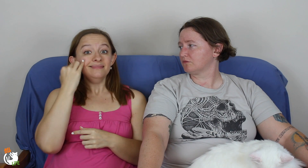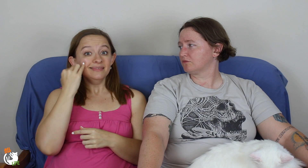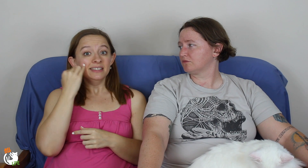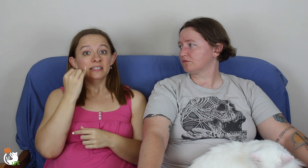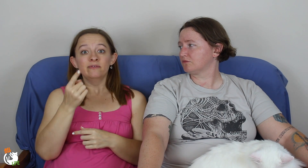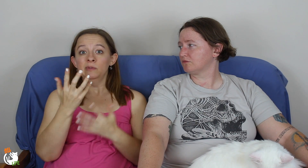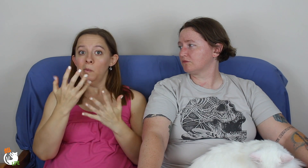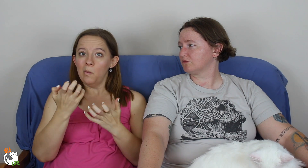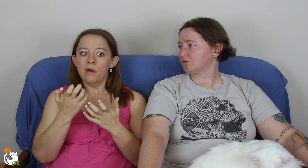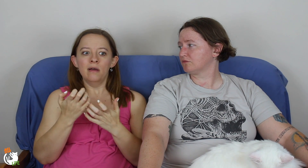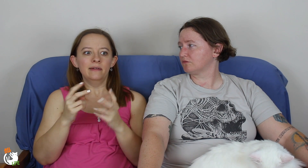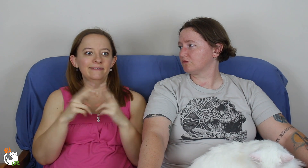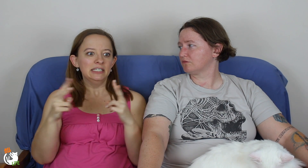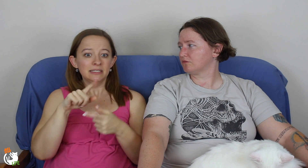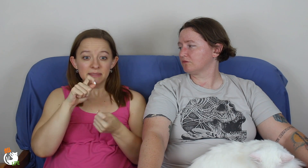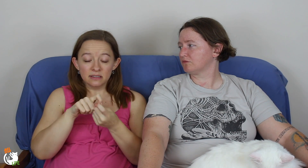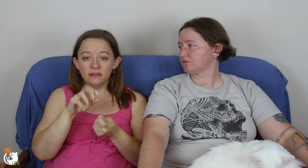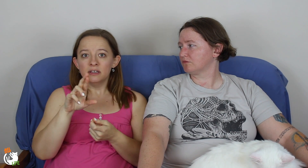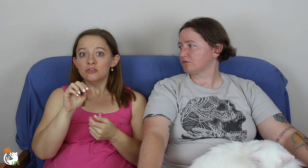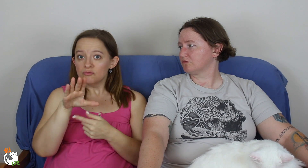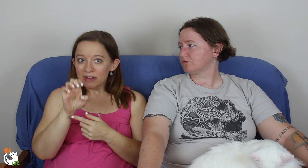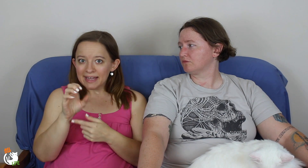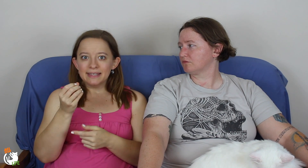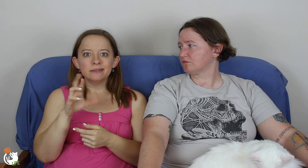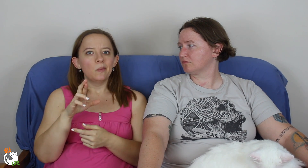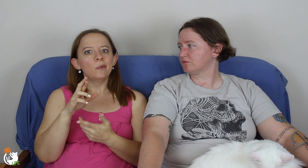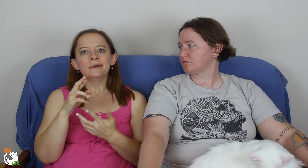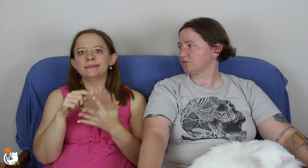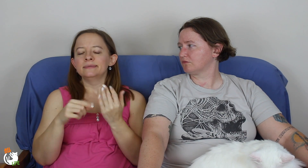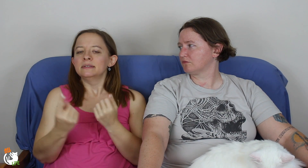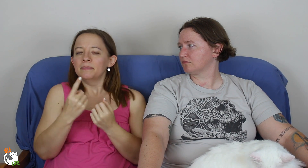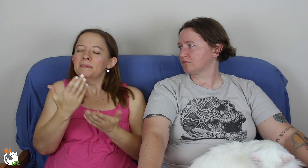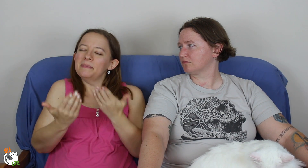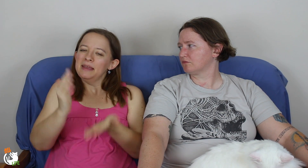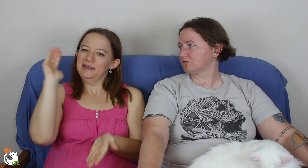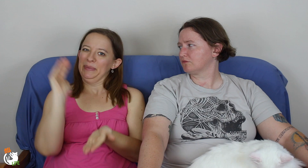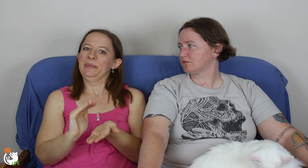Now, if you want a very specific race or something like that,